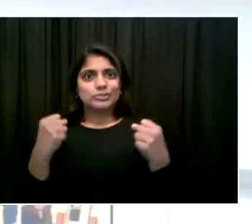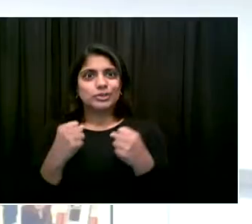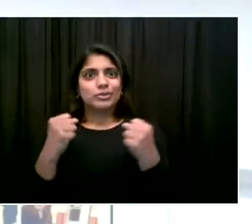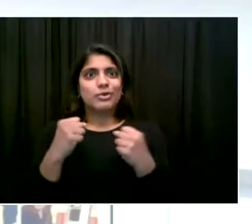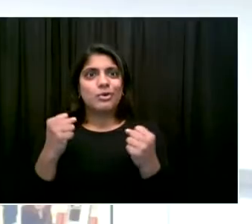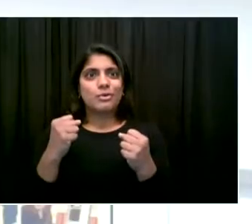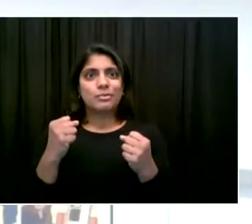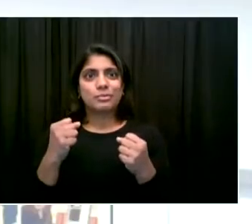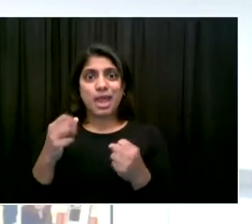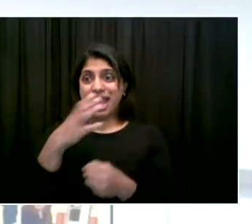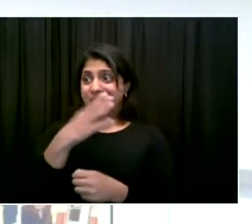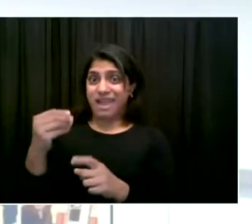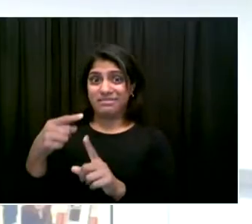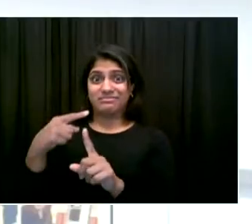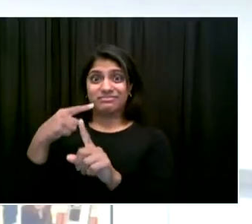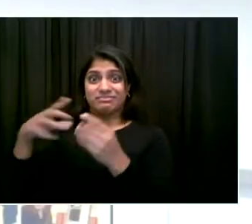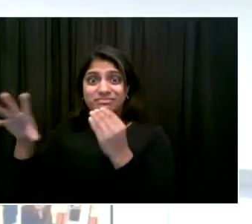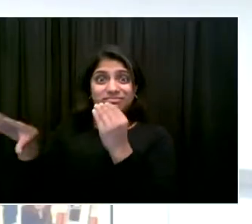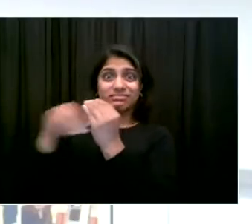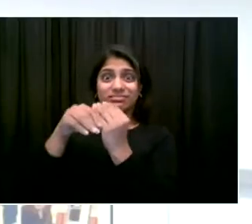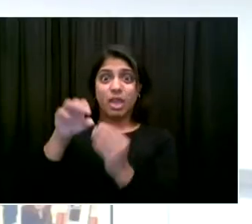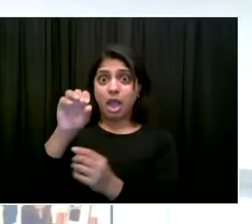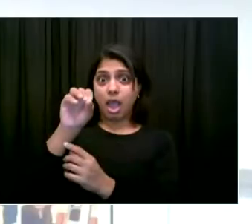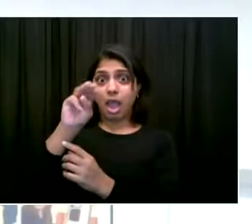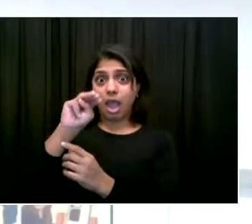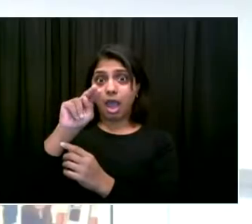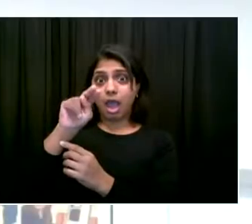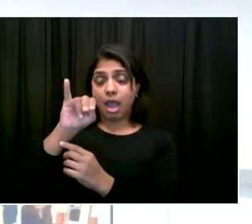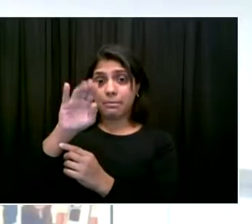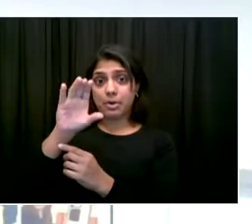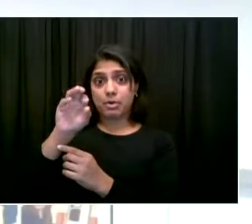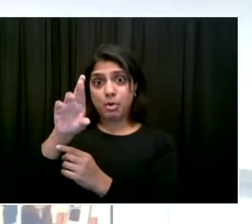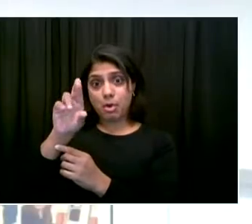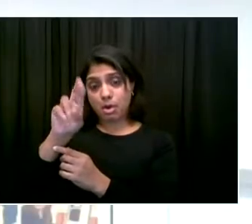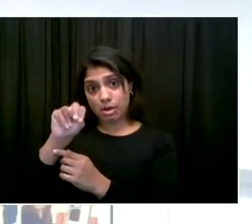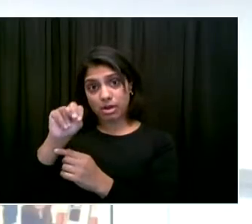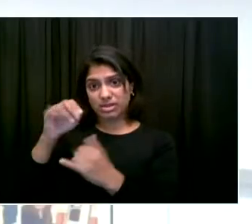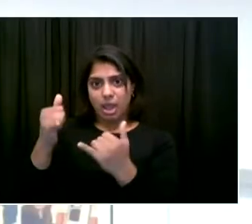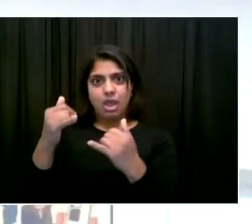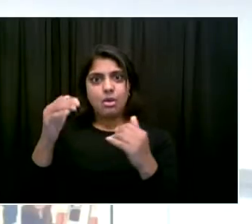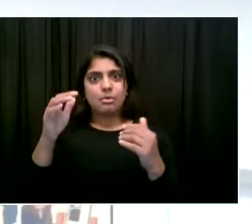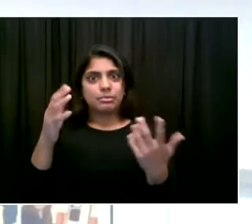OMICRON BEARING DOWN ON US. IF U YOGO TO THE